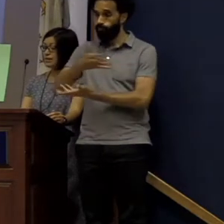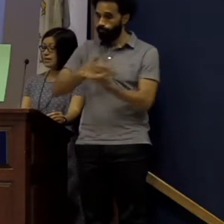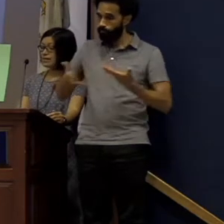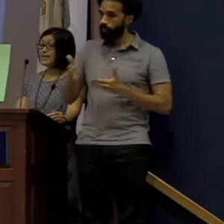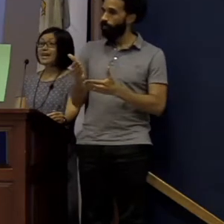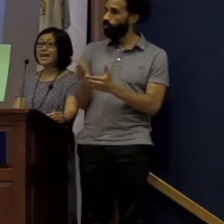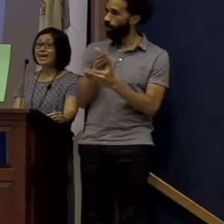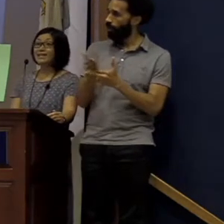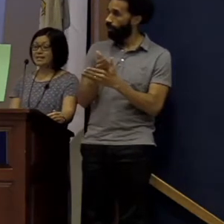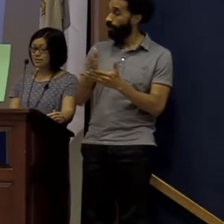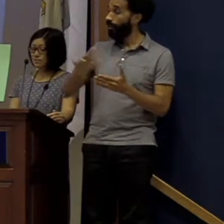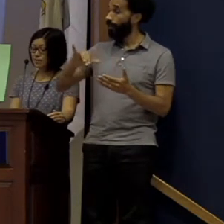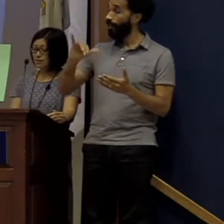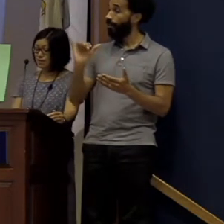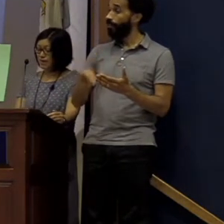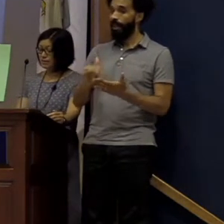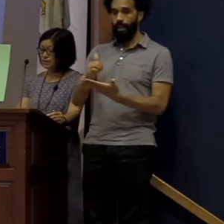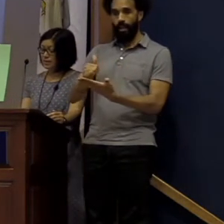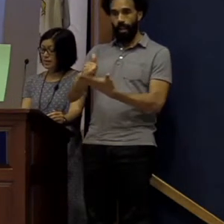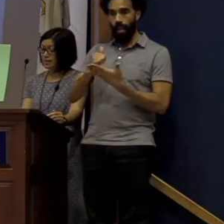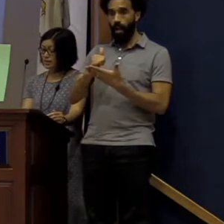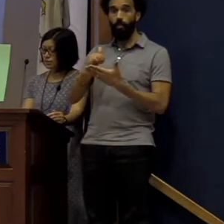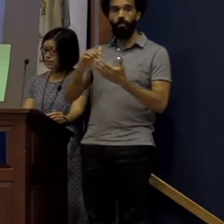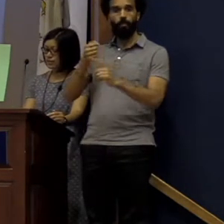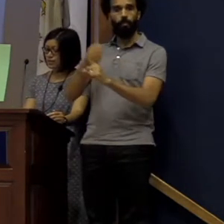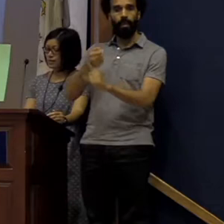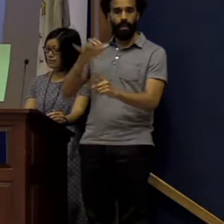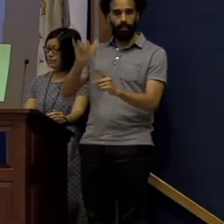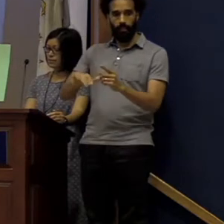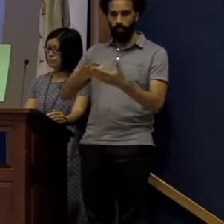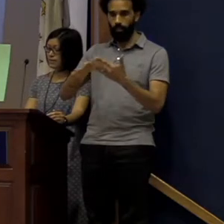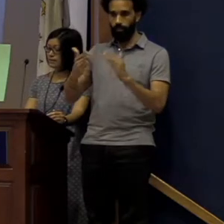that had a community impact and issues that the students face and